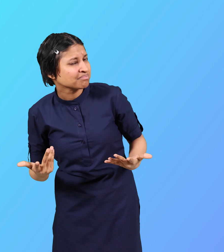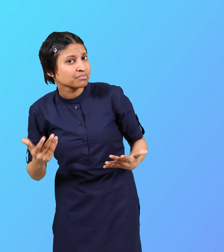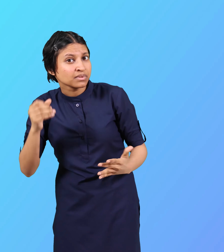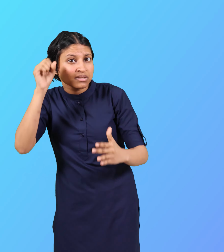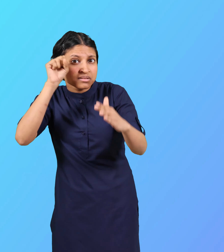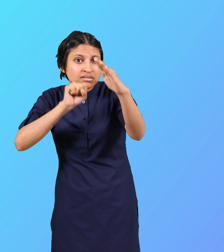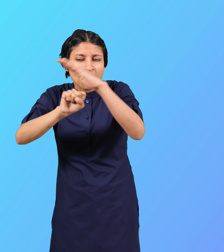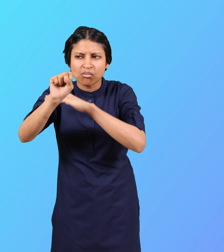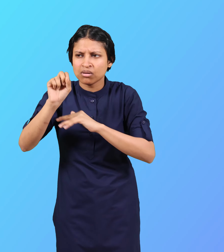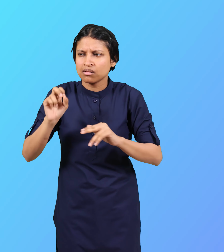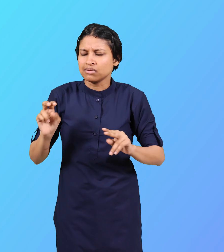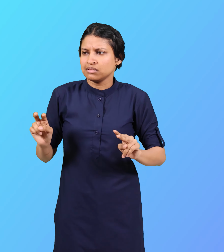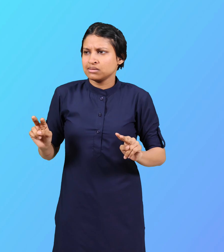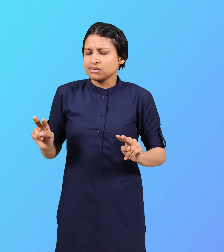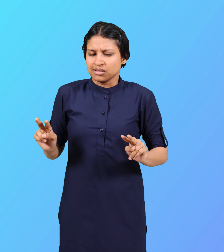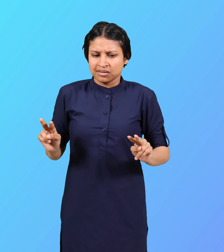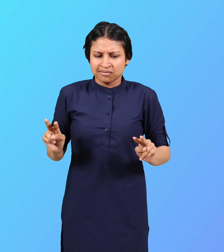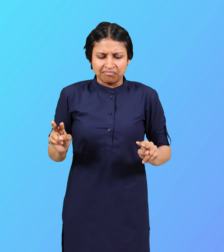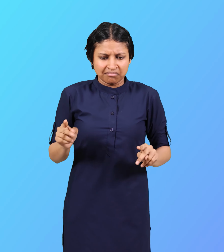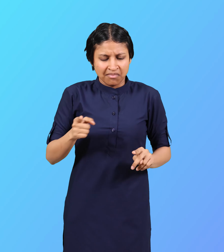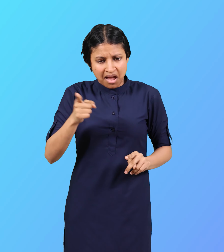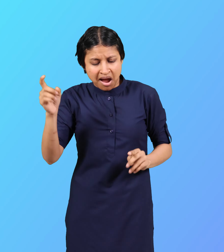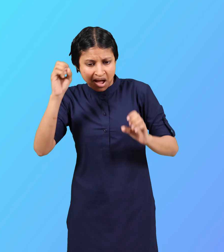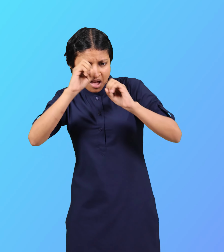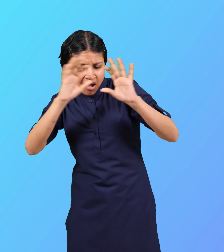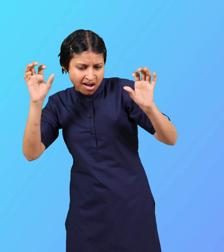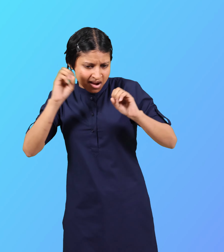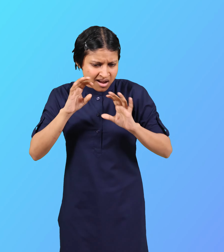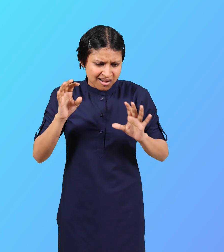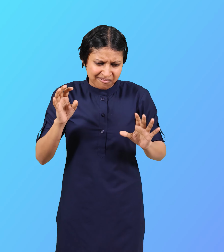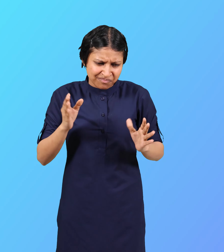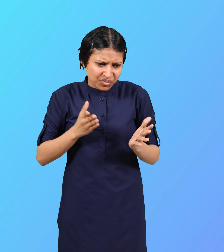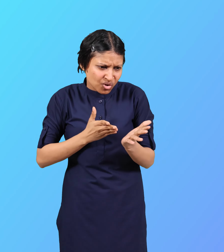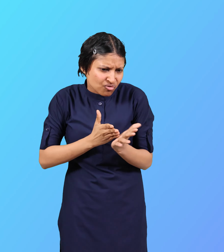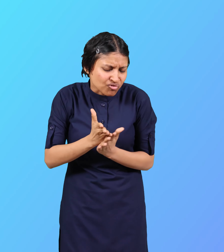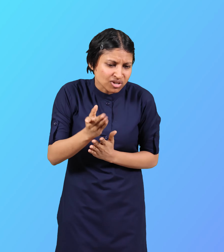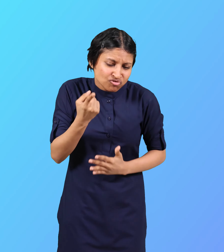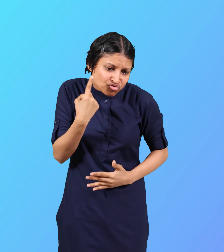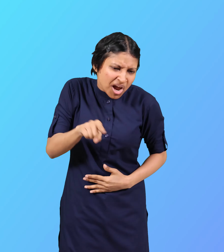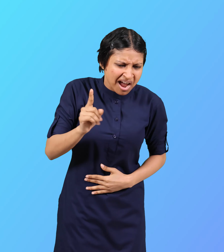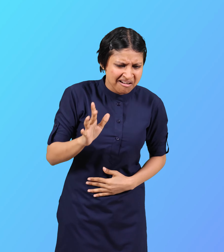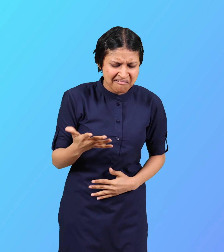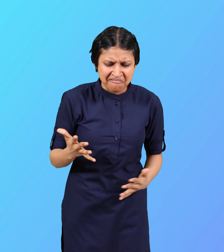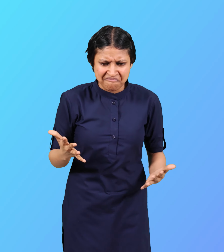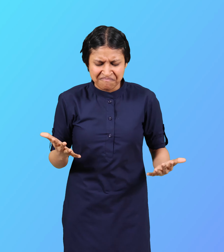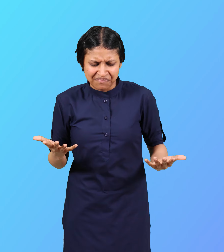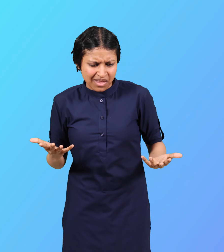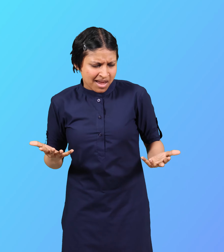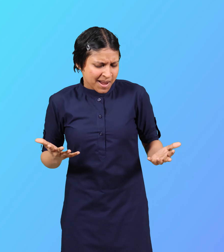Samuel thought this was a bad idea, so he prayed to the LORD.